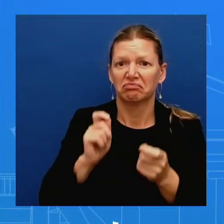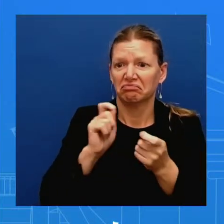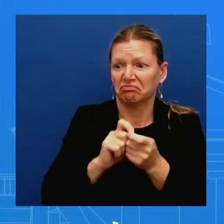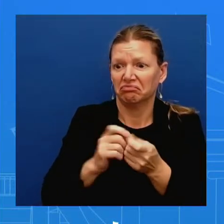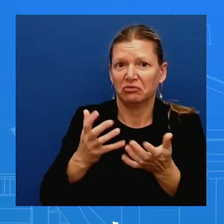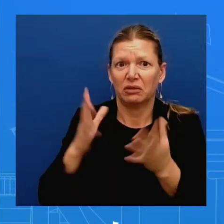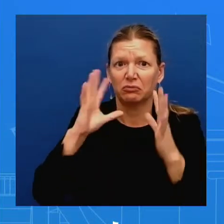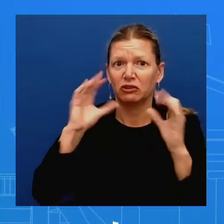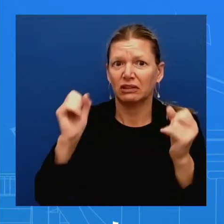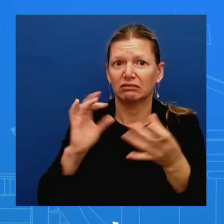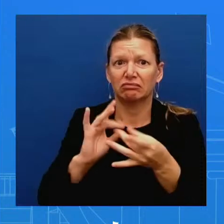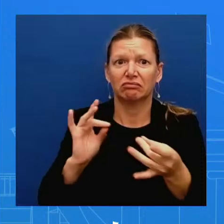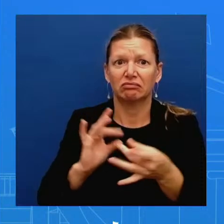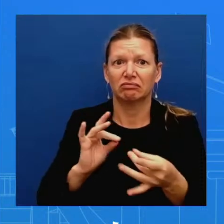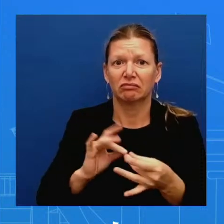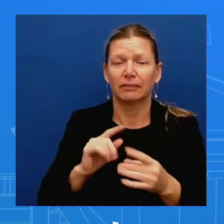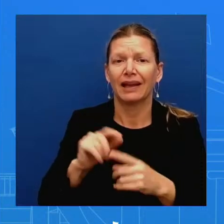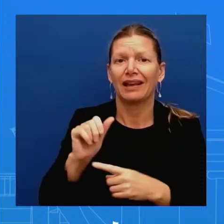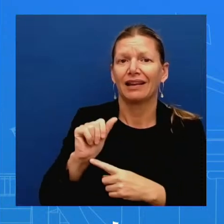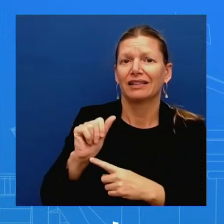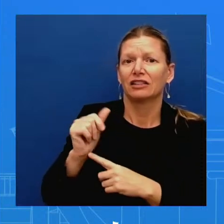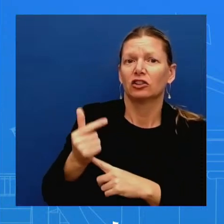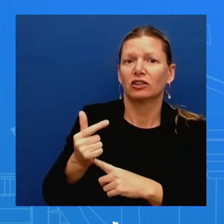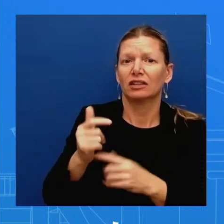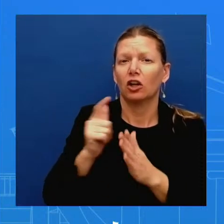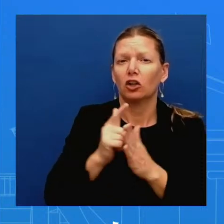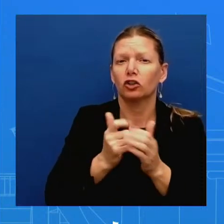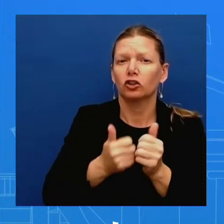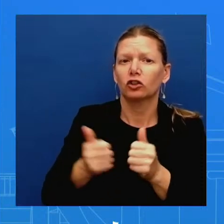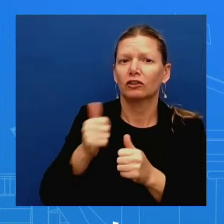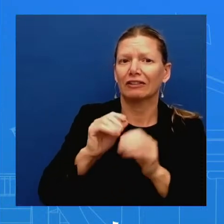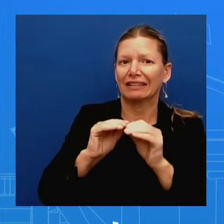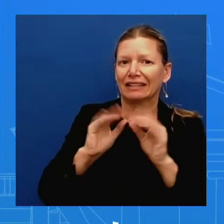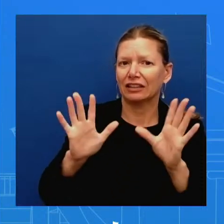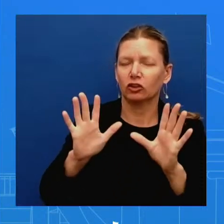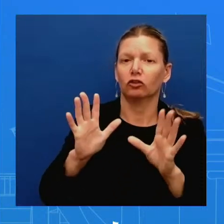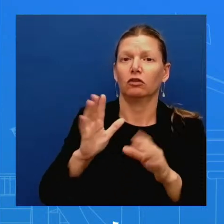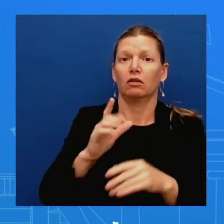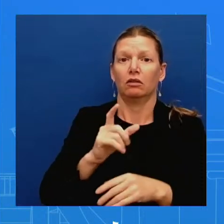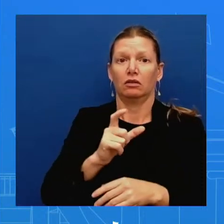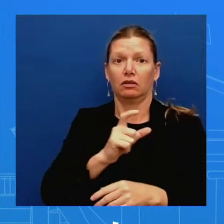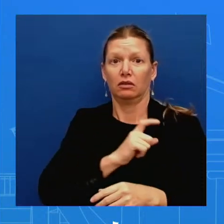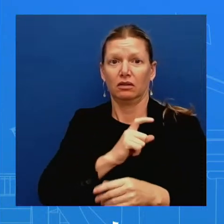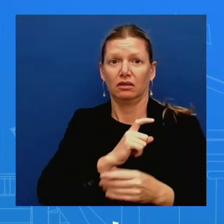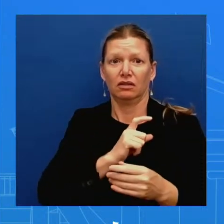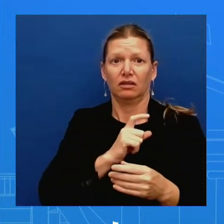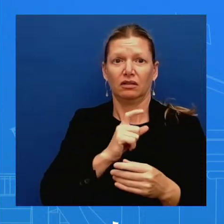like these need to be protected. And that's the determination that was made. Anything further, anything specifics, I would --